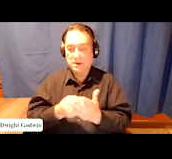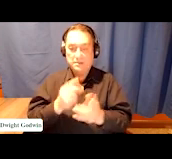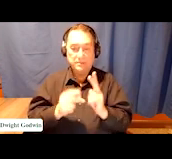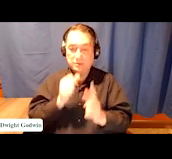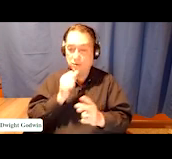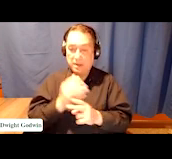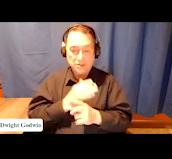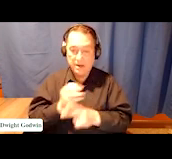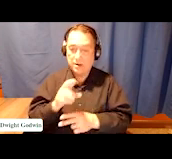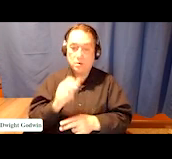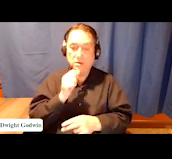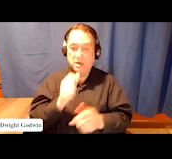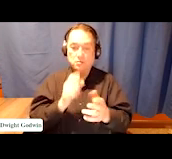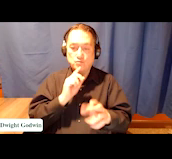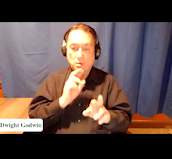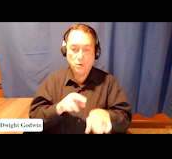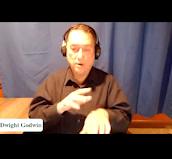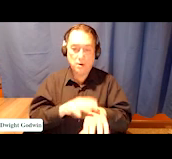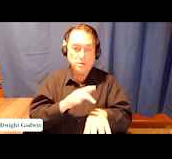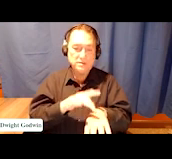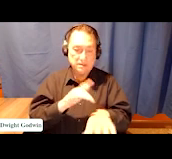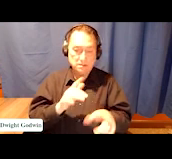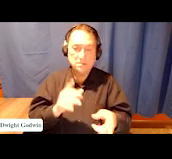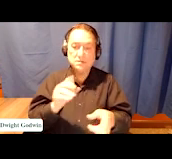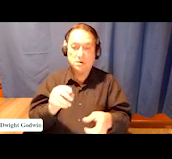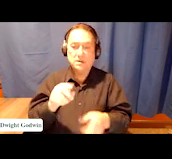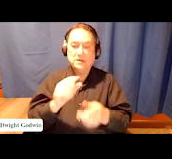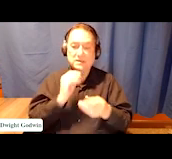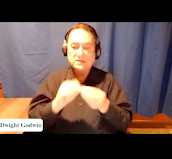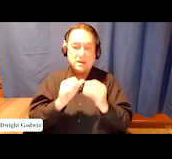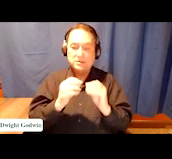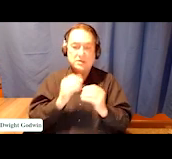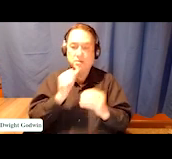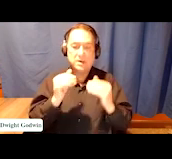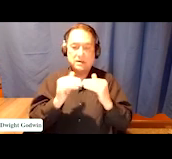or where it's not recorded on scene, so these numbers won't tally to a hundred, but just so you can get a sense.